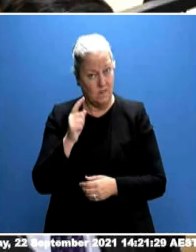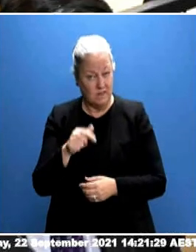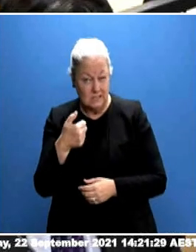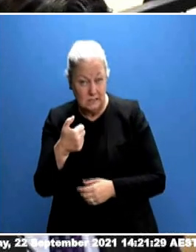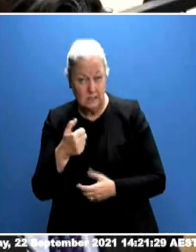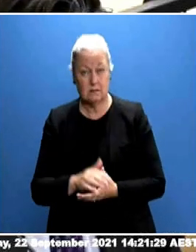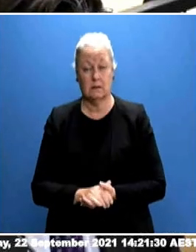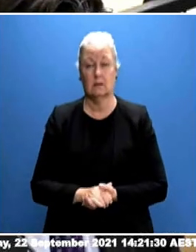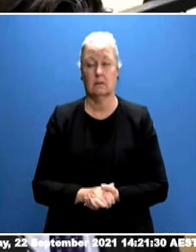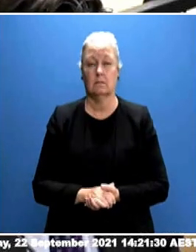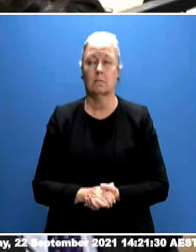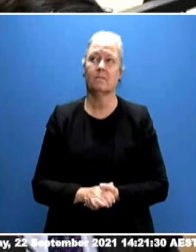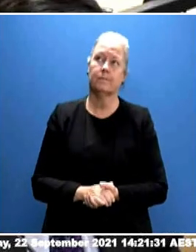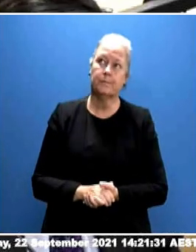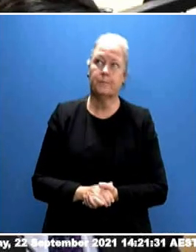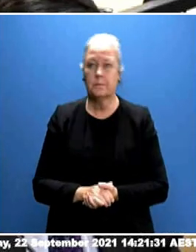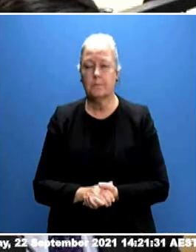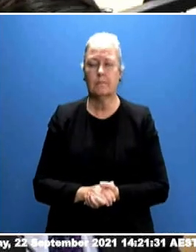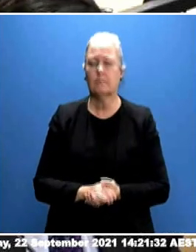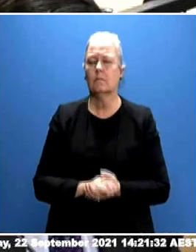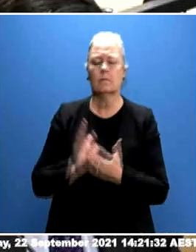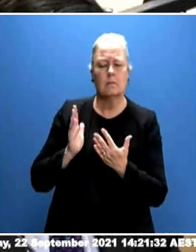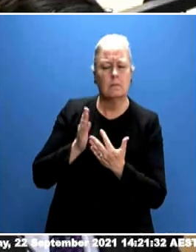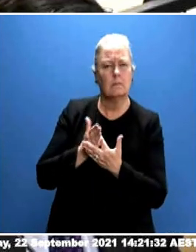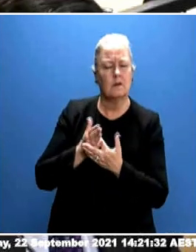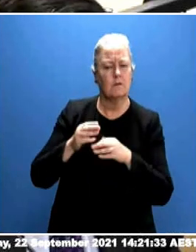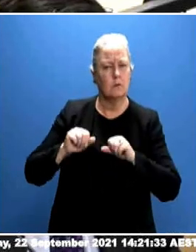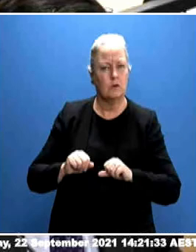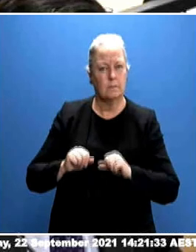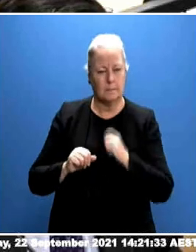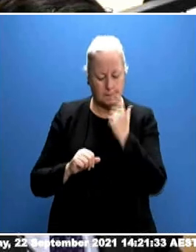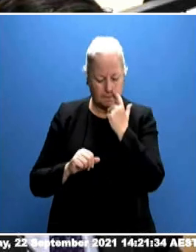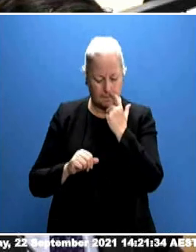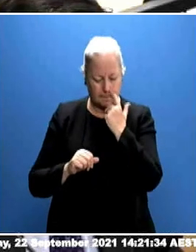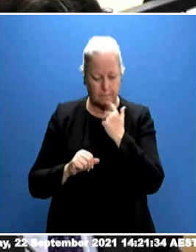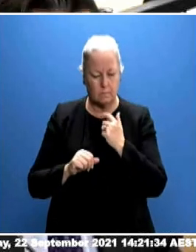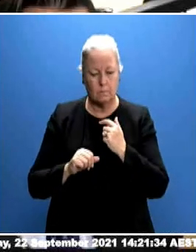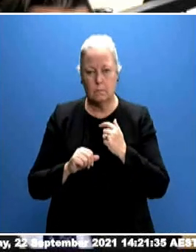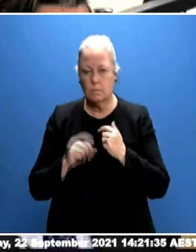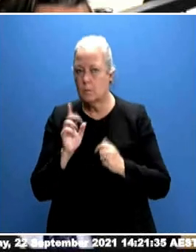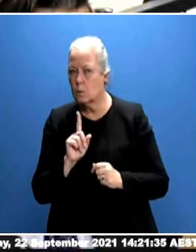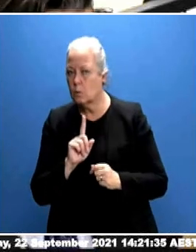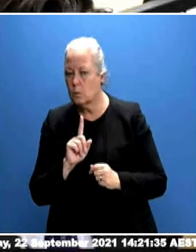There are times when we have --- sorry? Sorry, carry on.